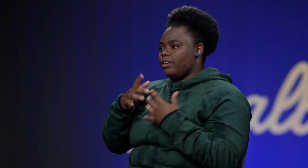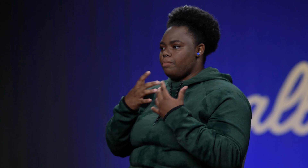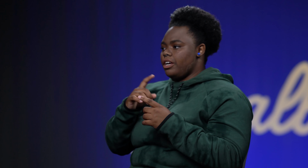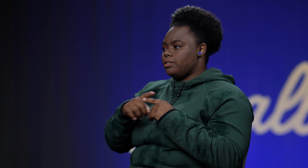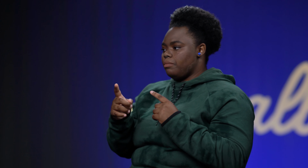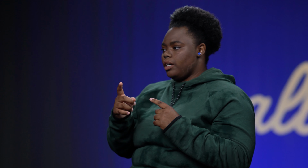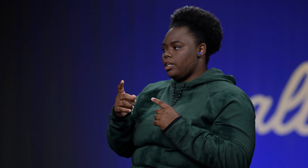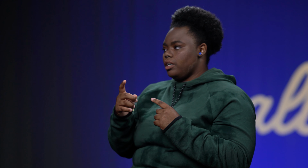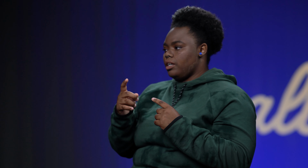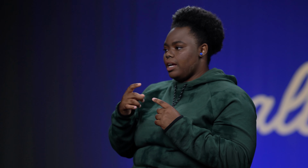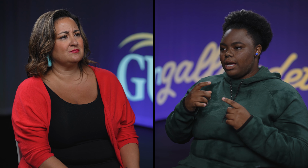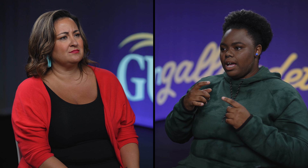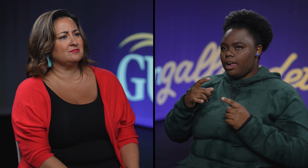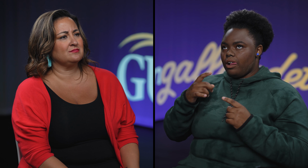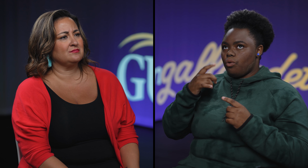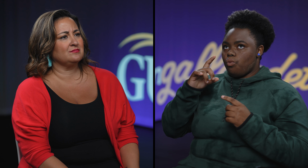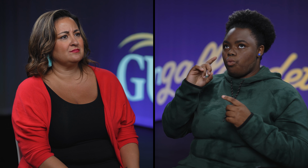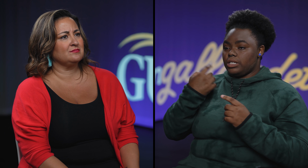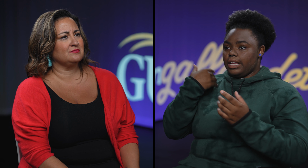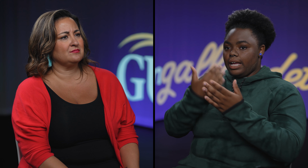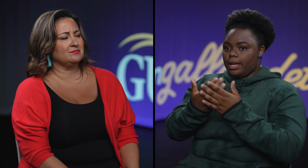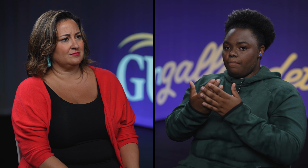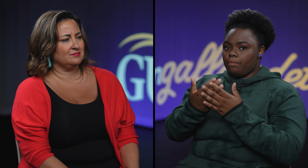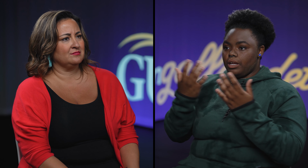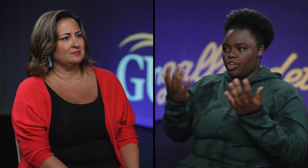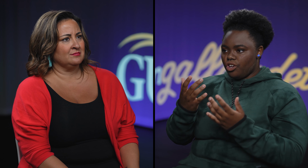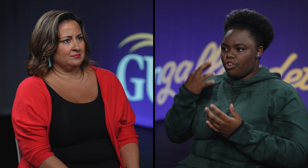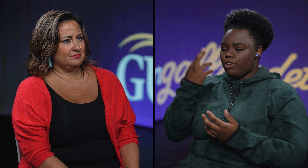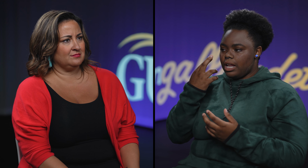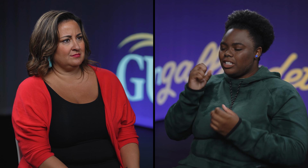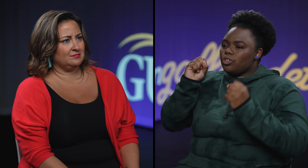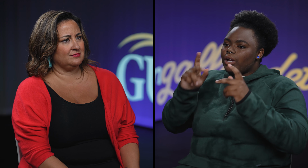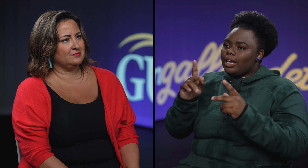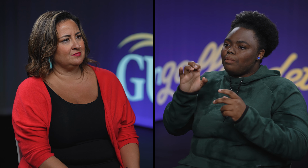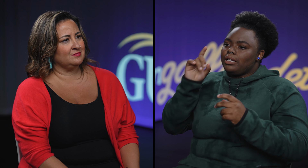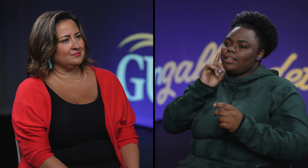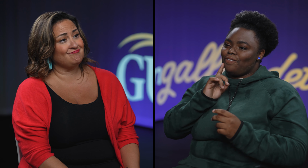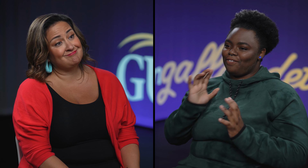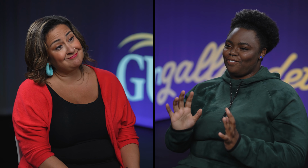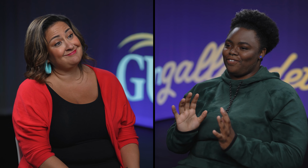Once I came to Gallaudet, I realized that it's okay to be deaf. It’s okay!